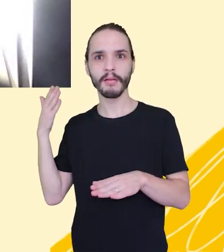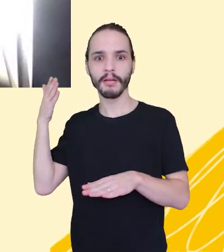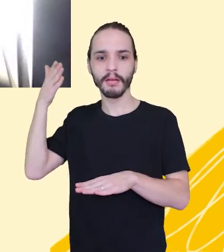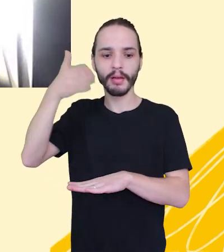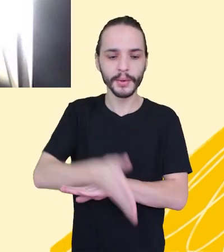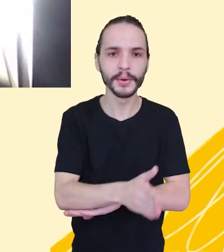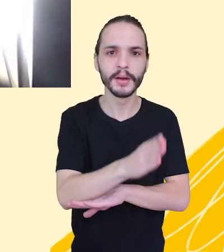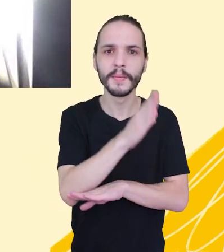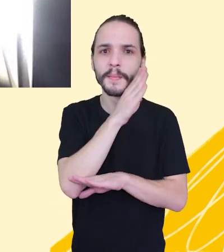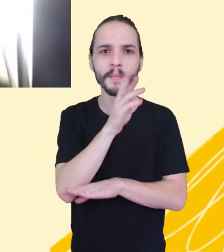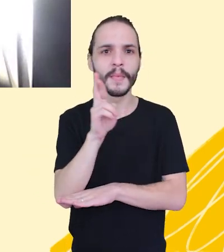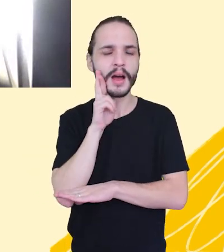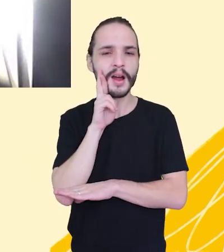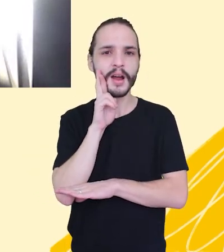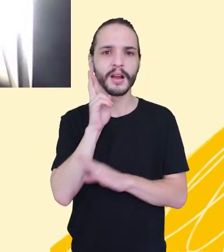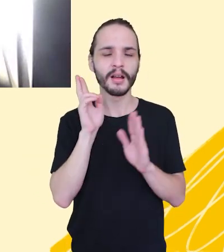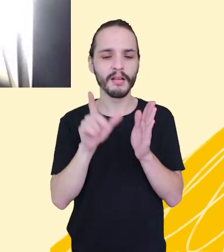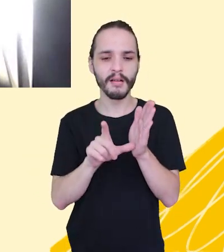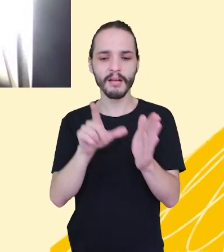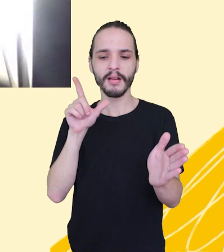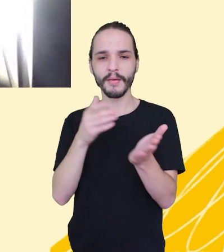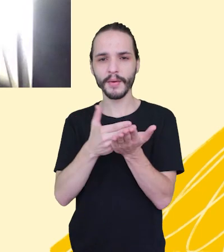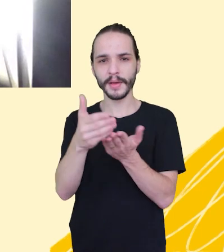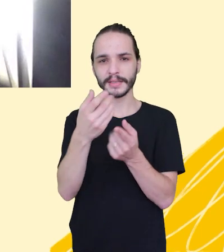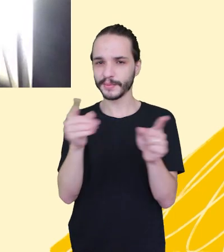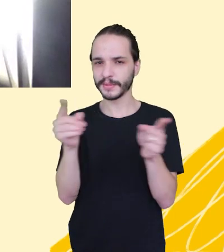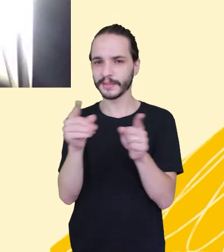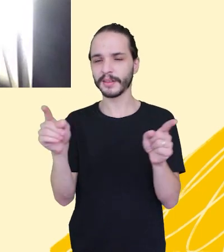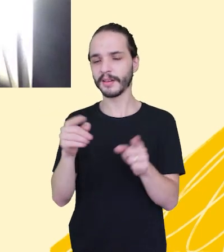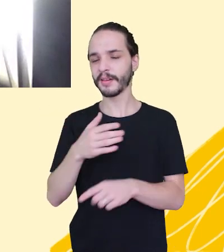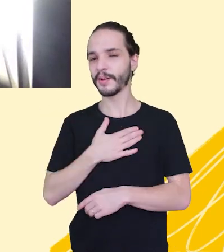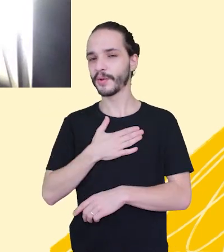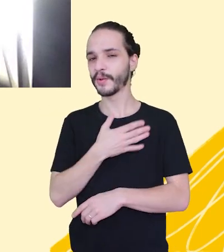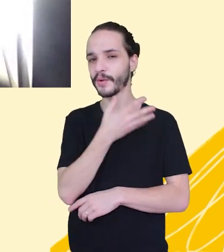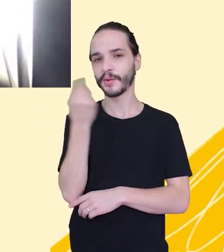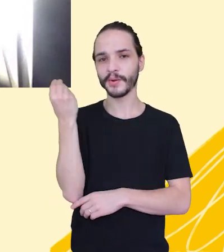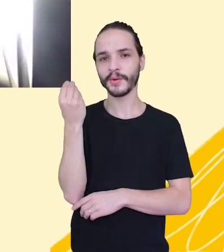And I found that it's nice she goes in the graveyard, but it sounds like she's going in a bar.